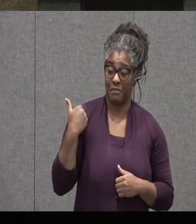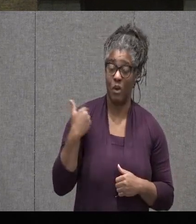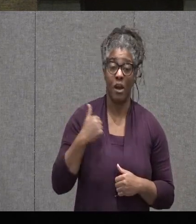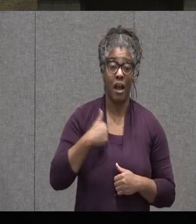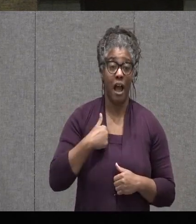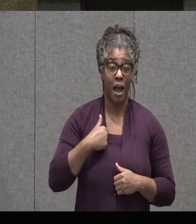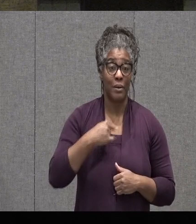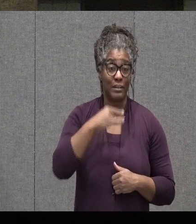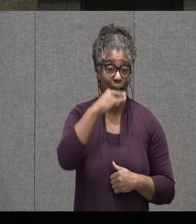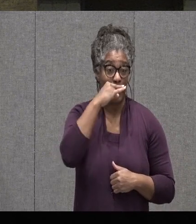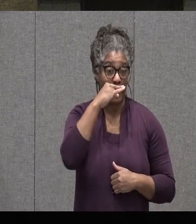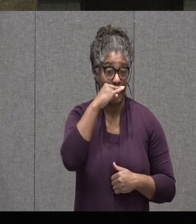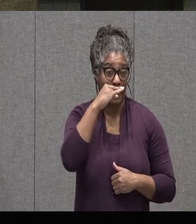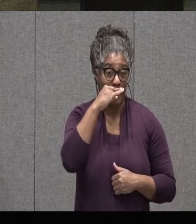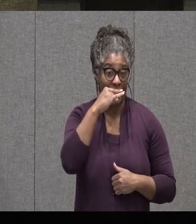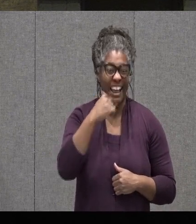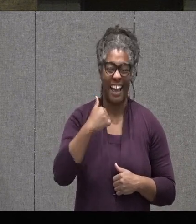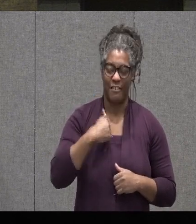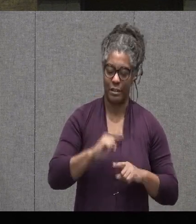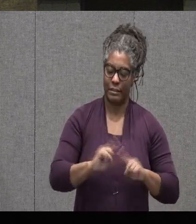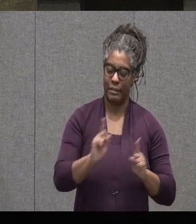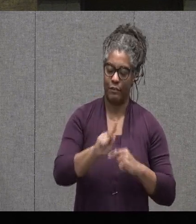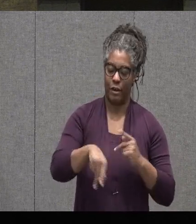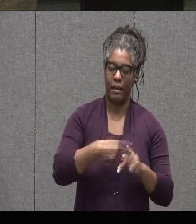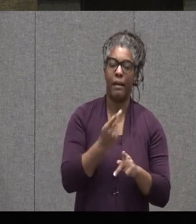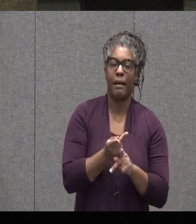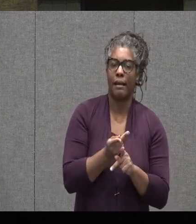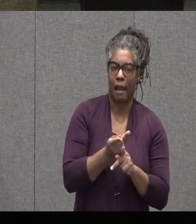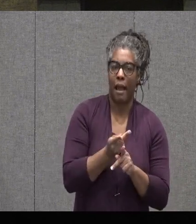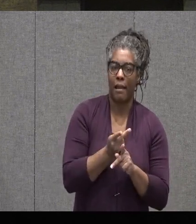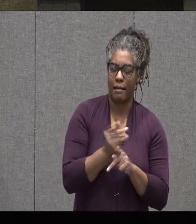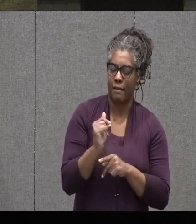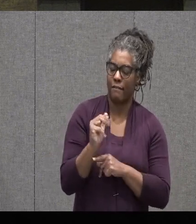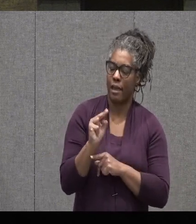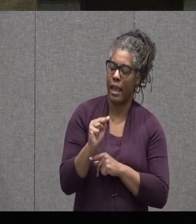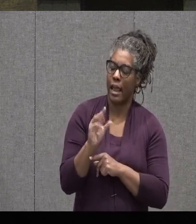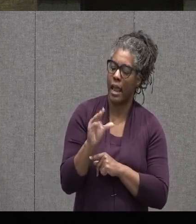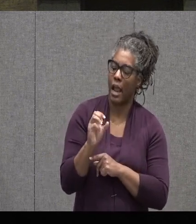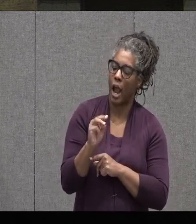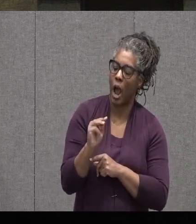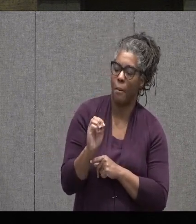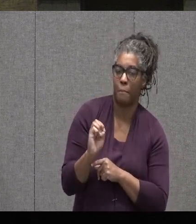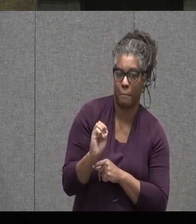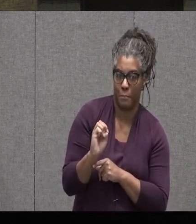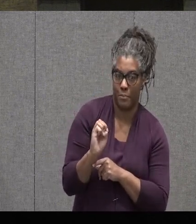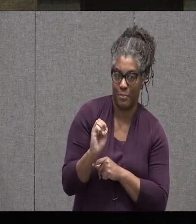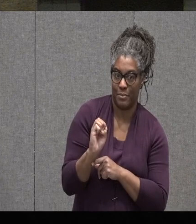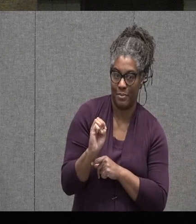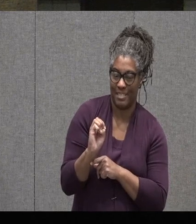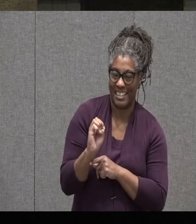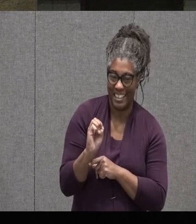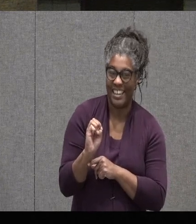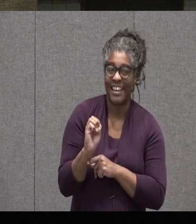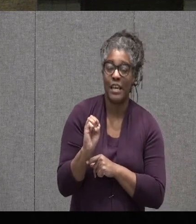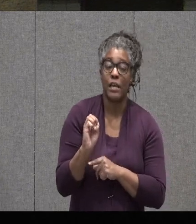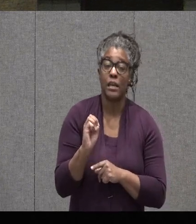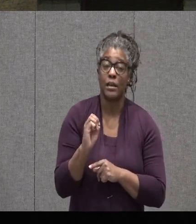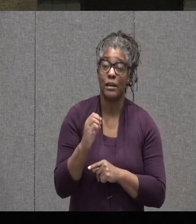I had a different type of income. Now, Ms Laurie, on Monday, in her story, talked about that word allowance,